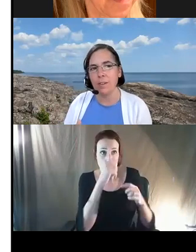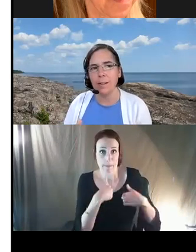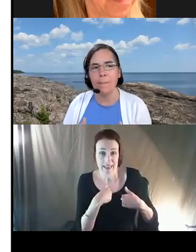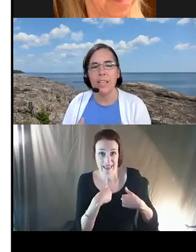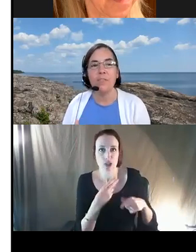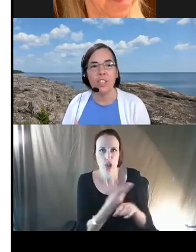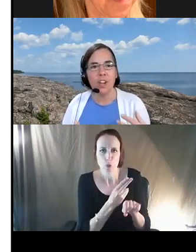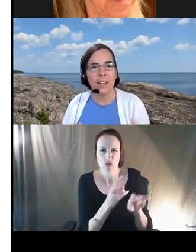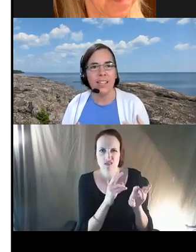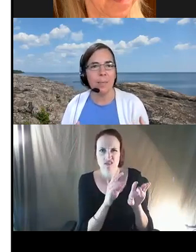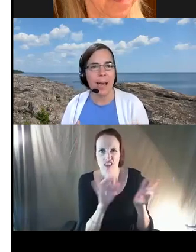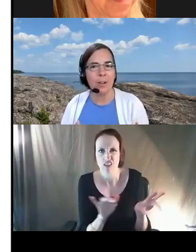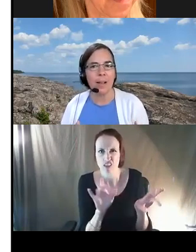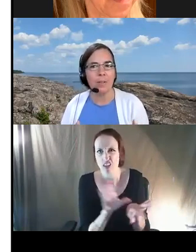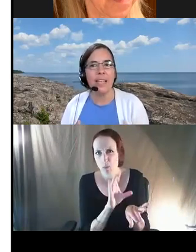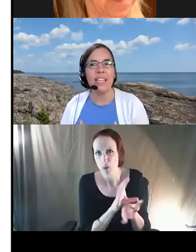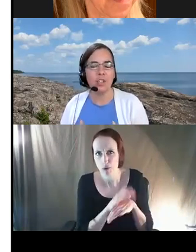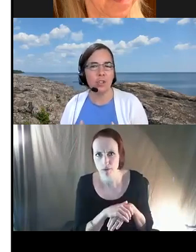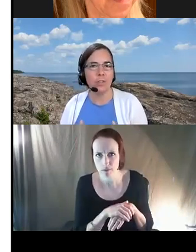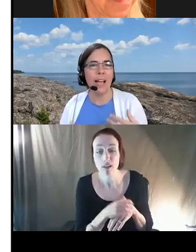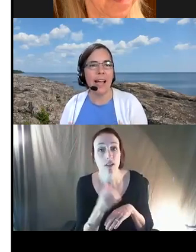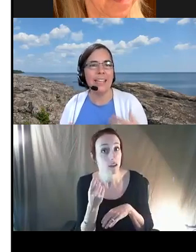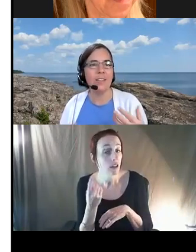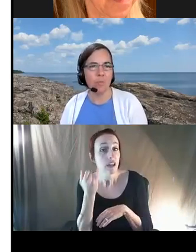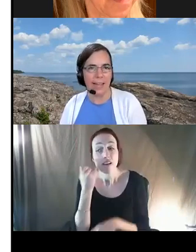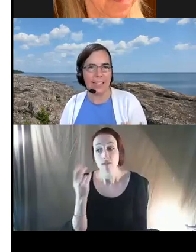However, if the dog in the background ensures I can